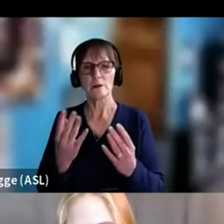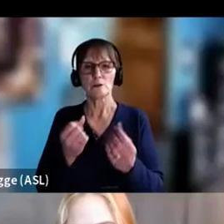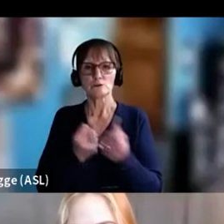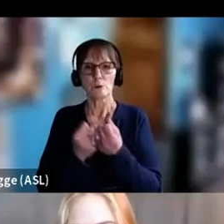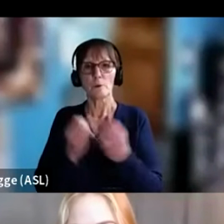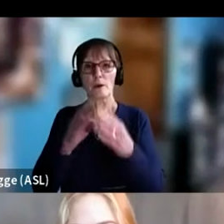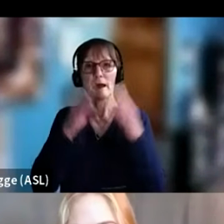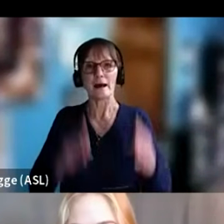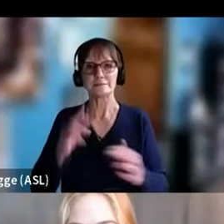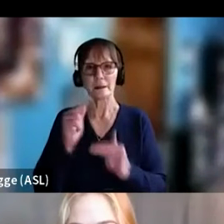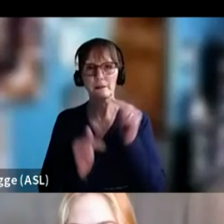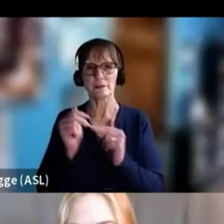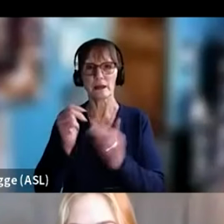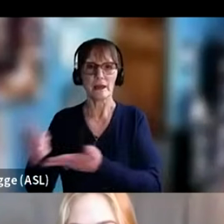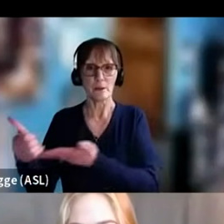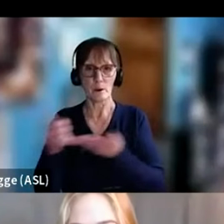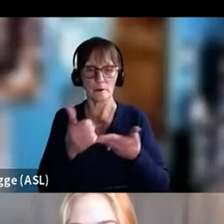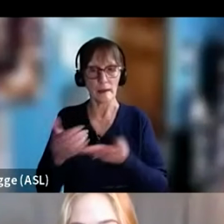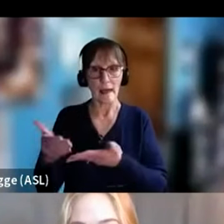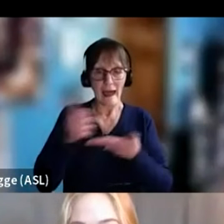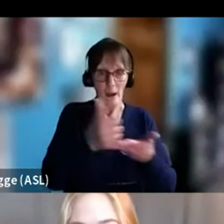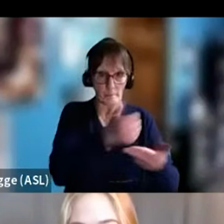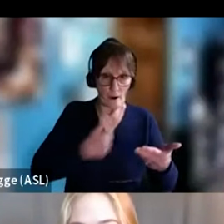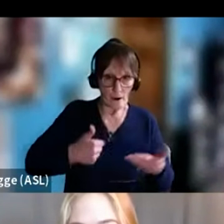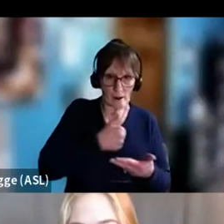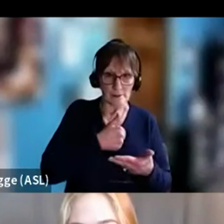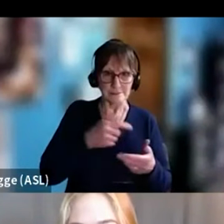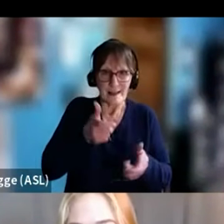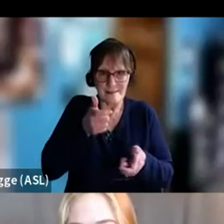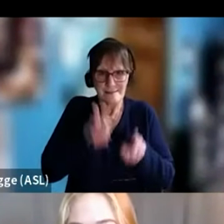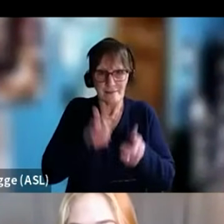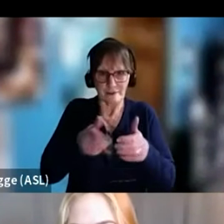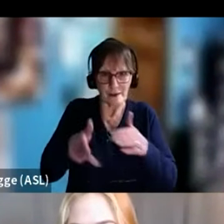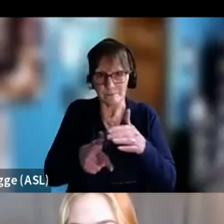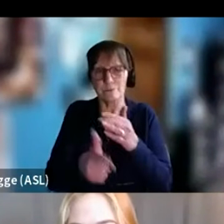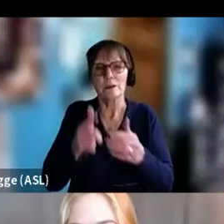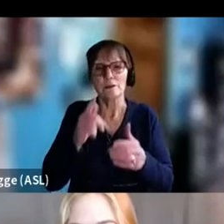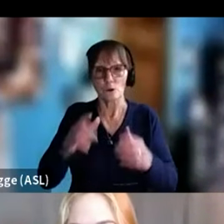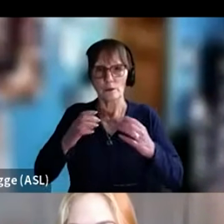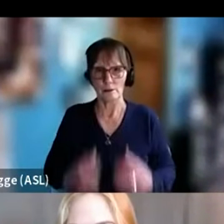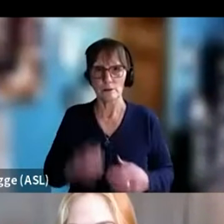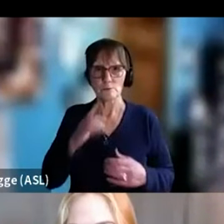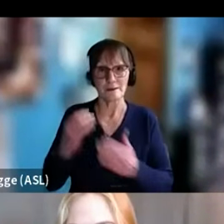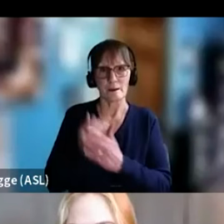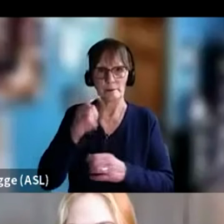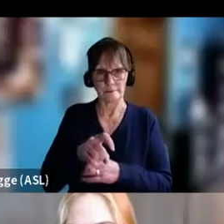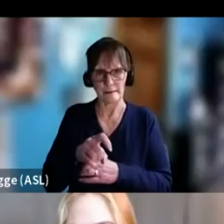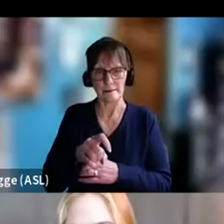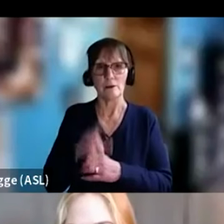and would come to us and help us navigate the bureaucracy of that system so that our clients could get what they needed. Having case managers,